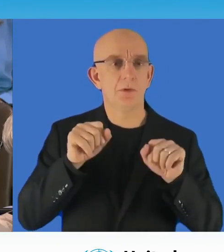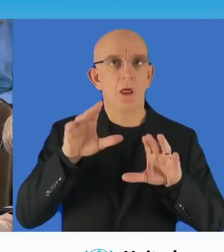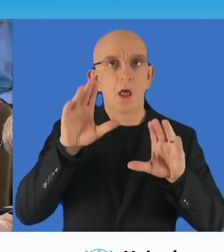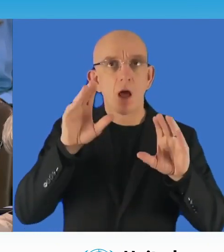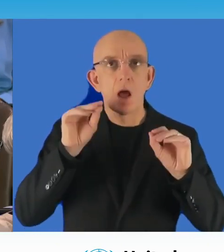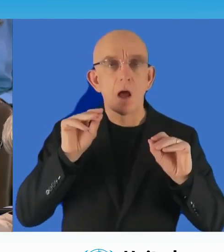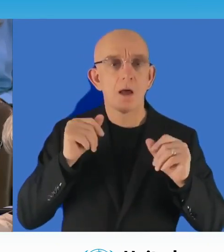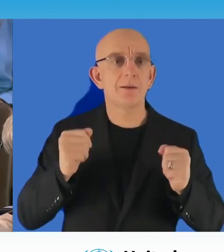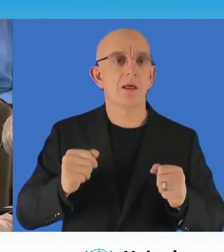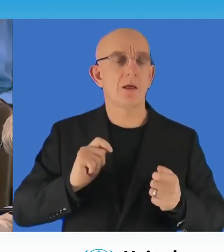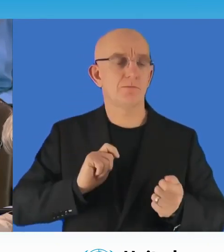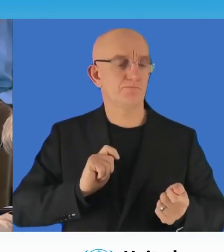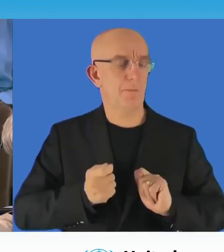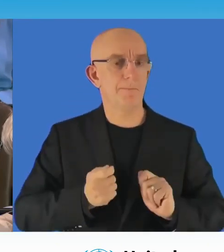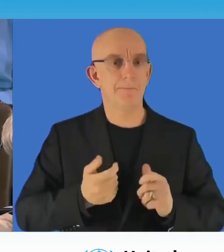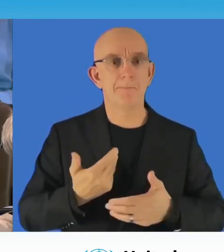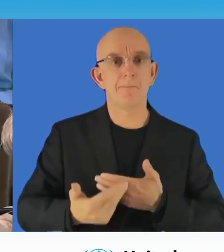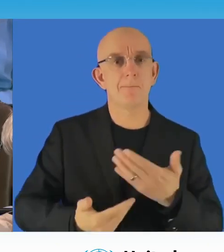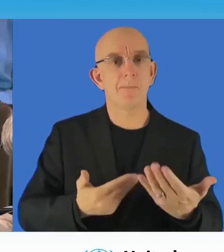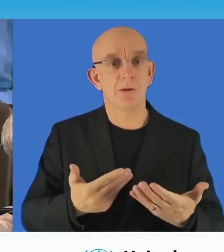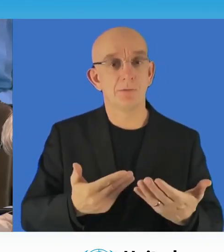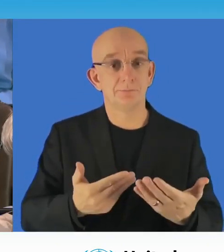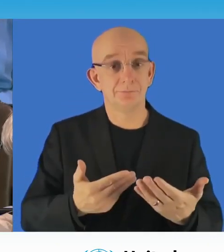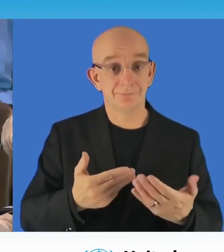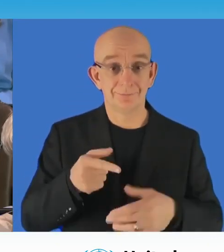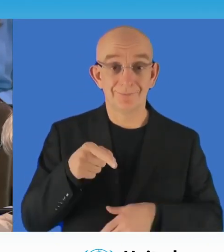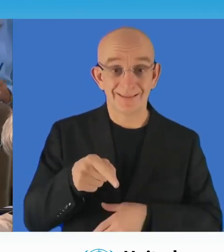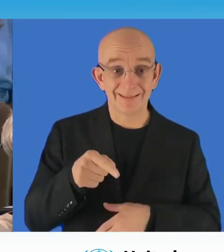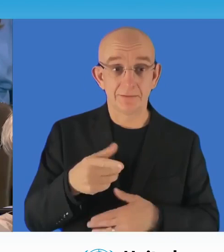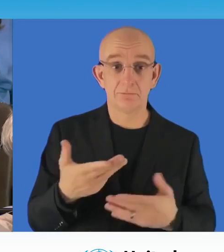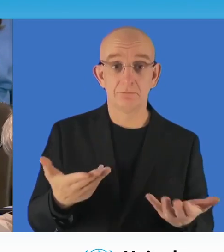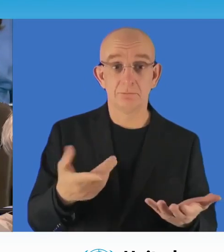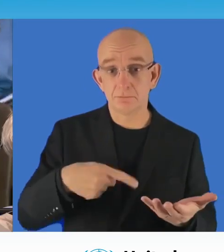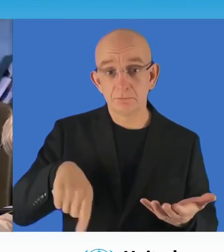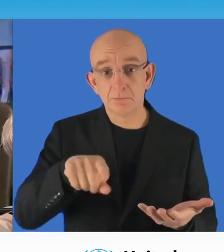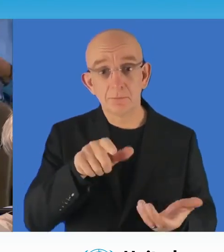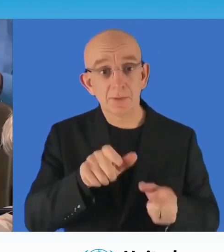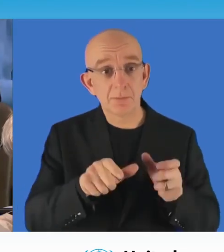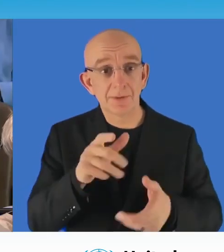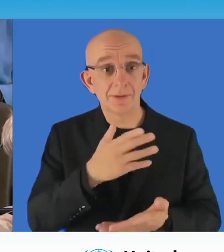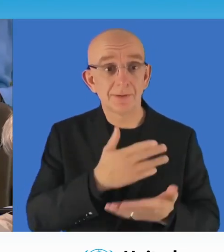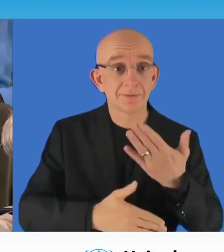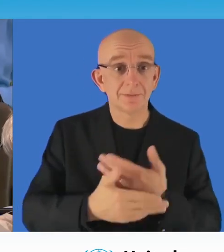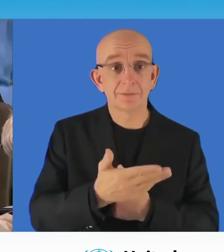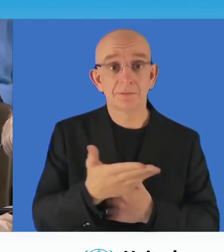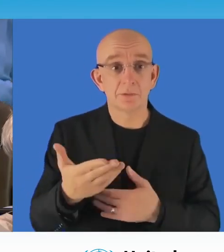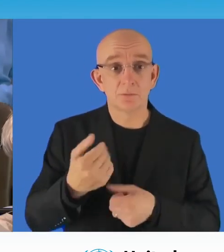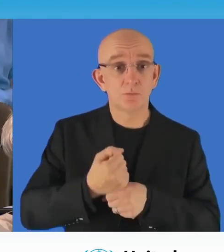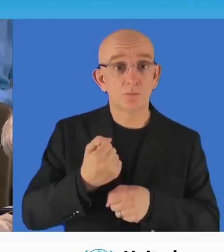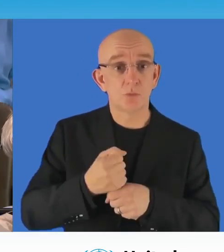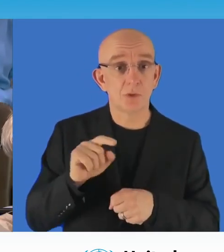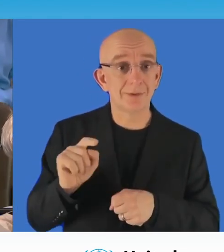increase with their level of educations as you know the simulation of model j Nation are popular